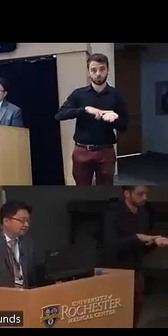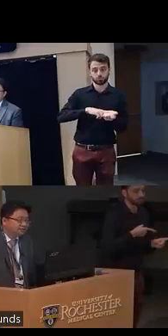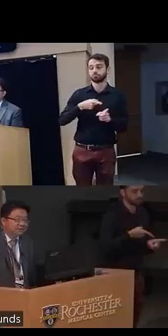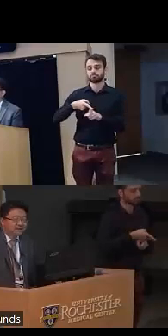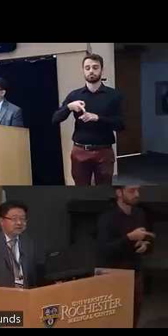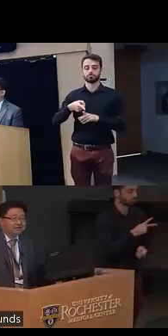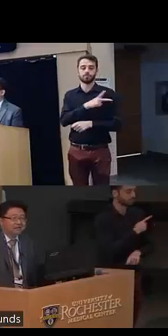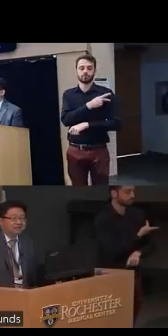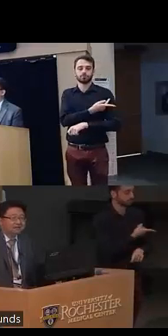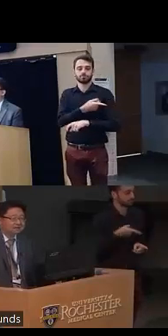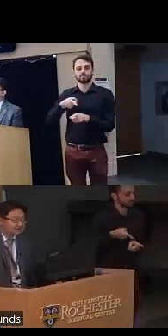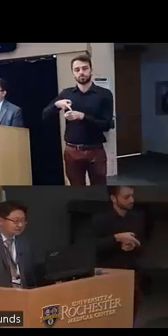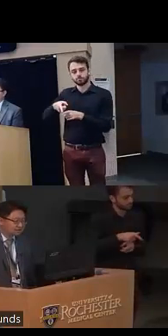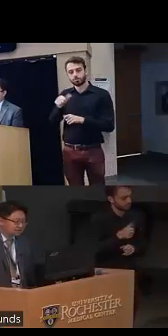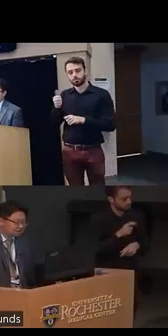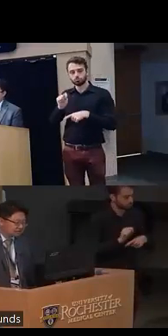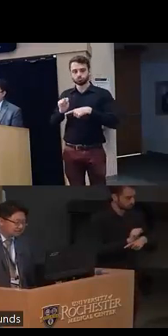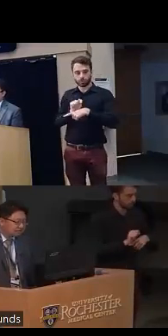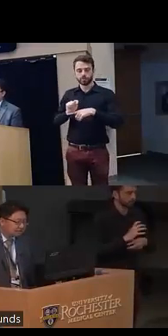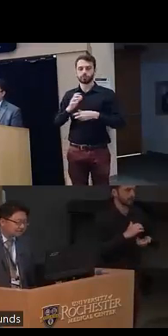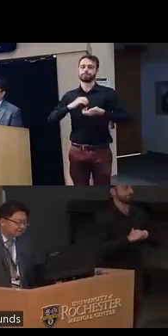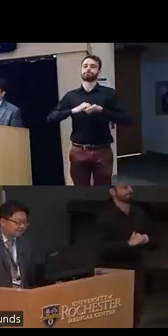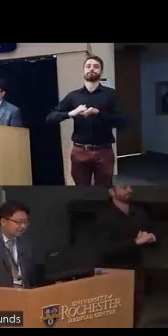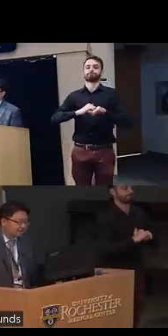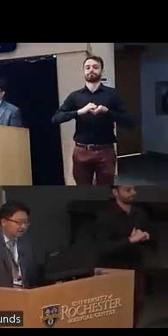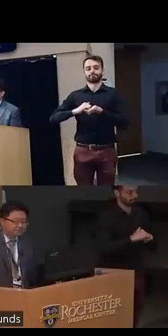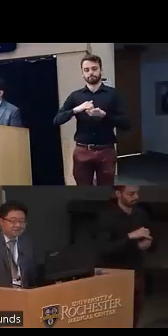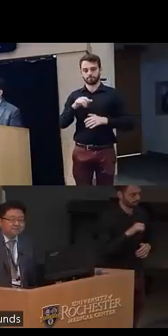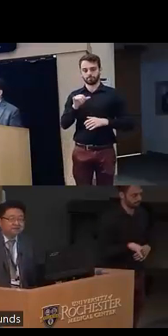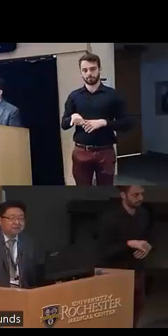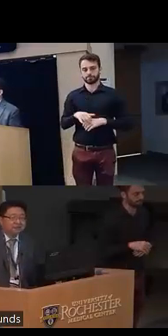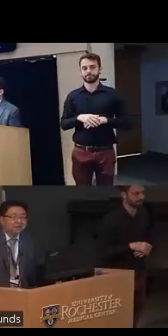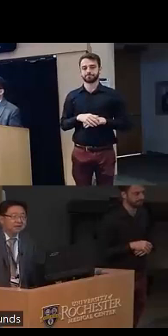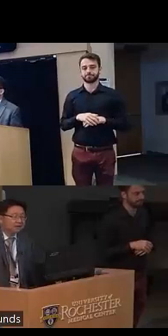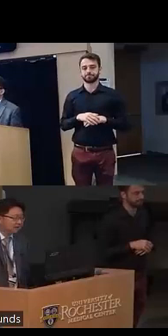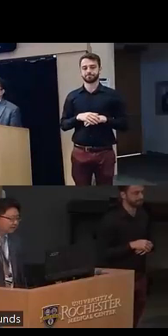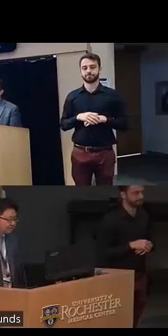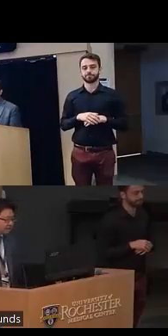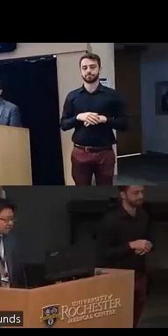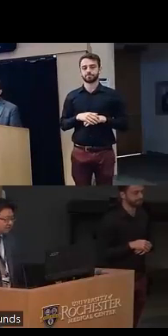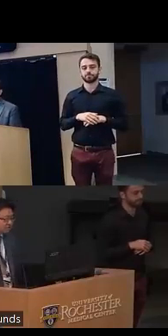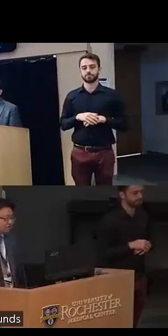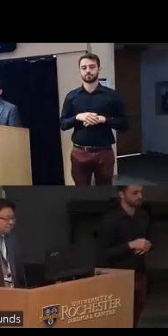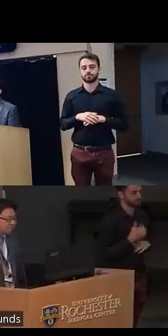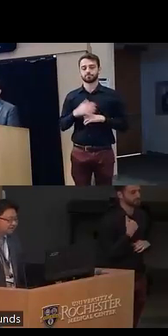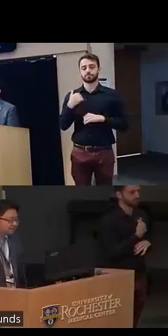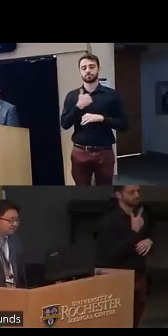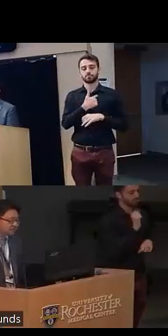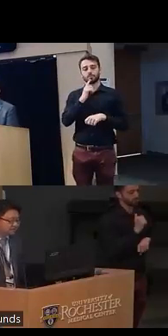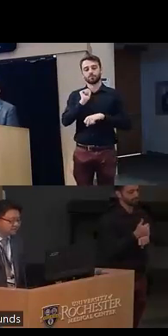we'll be heading this directly by creating an optim relation to unit-based Performance